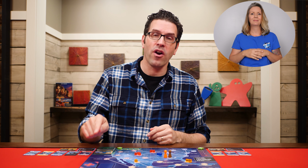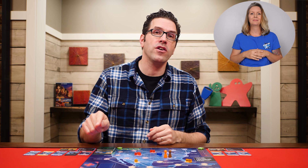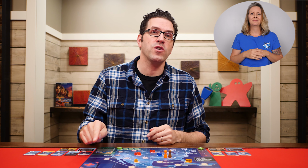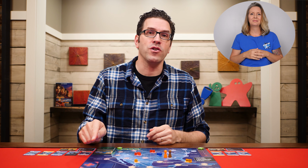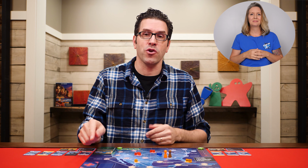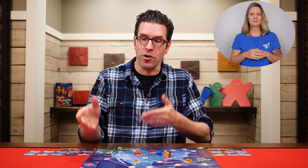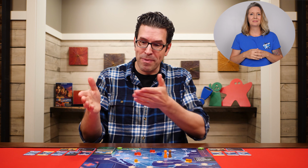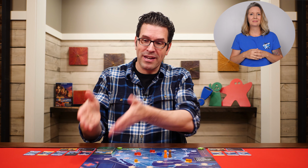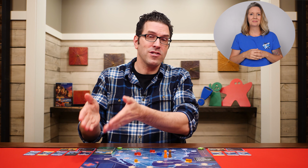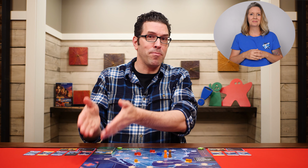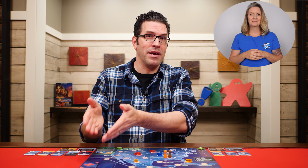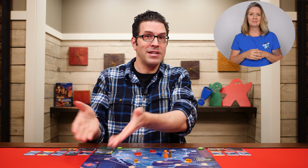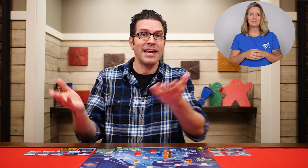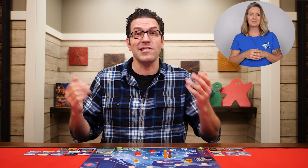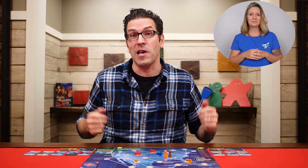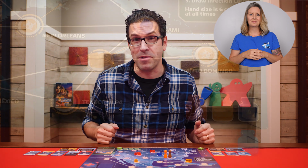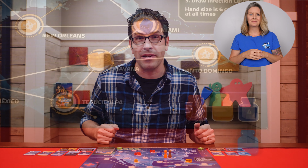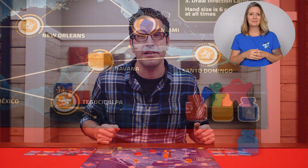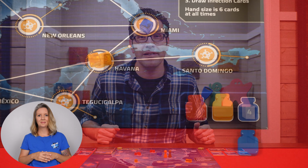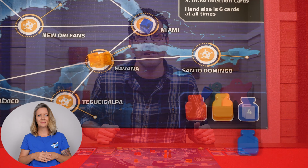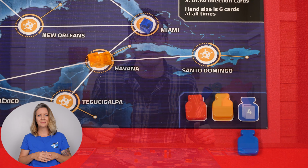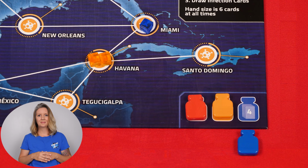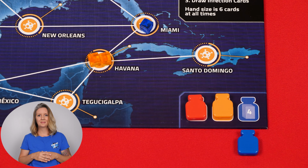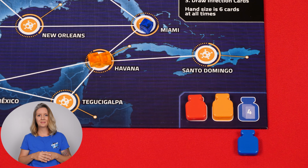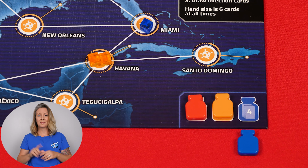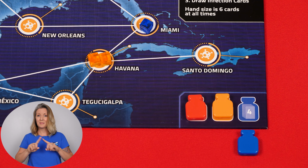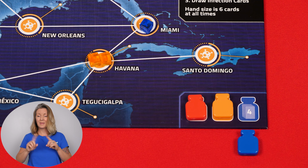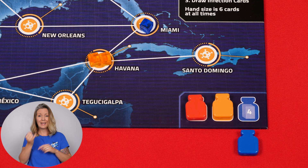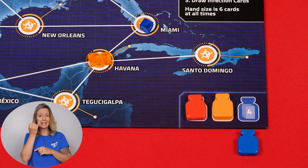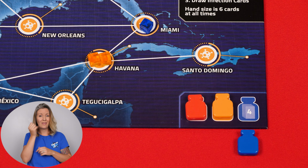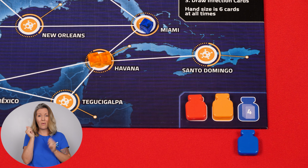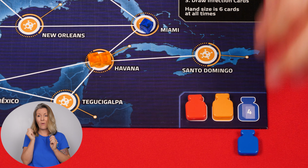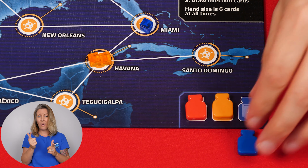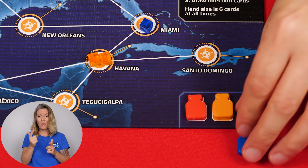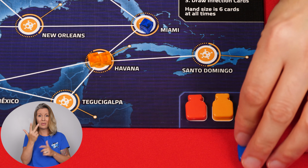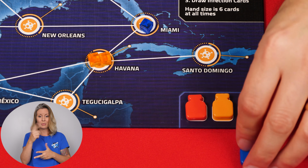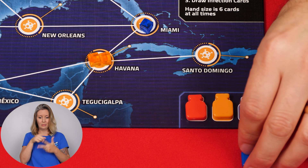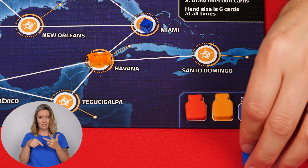cards on your turn because the player deck is empty. On the other hand, as soon as you’ve